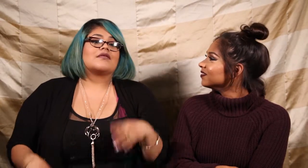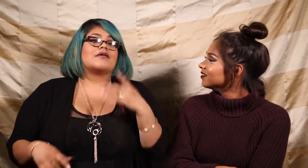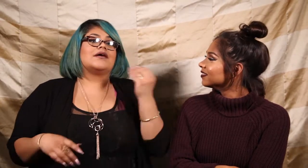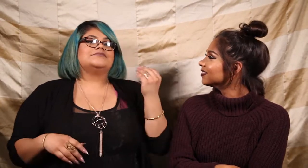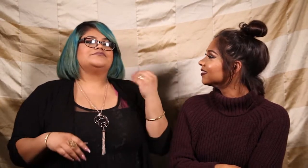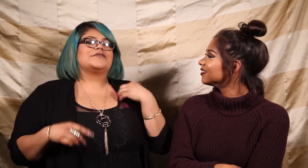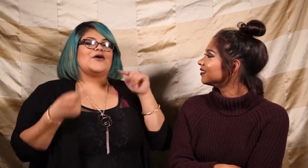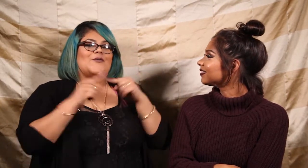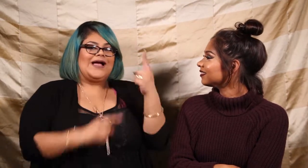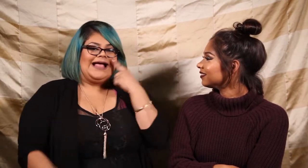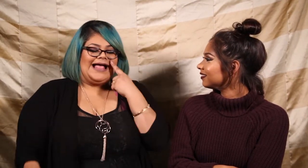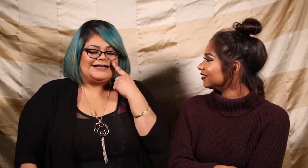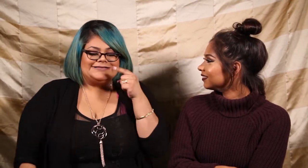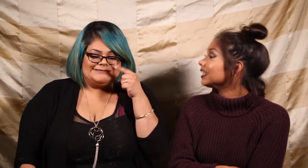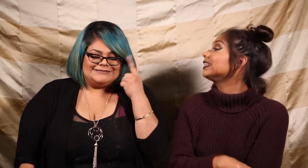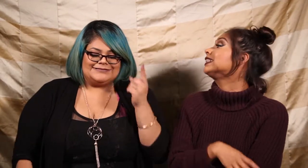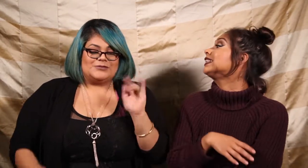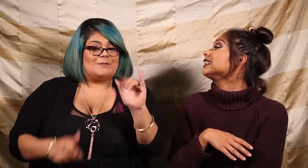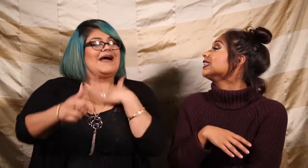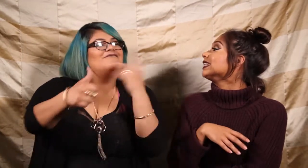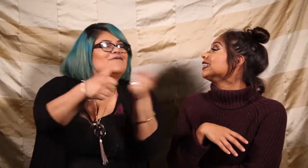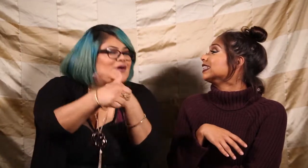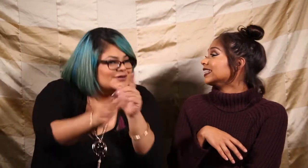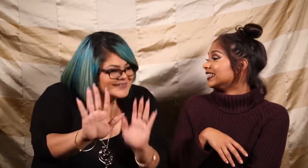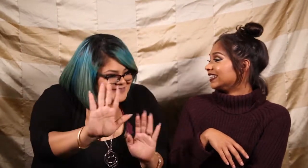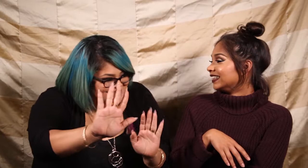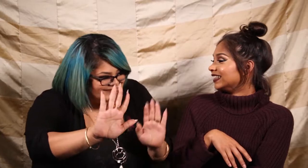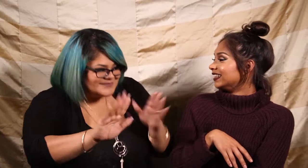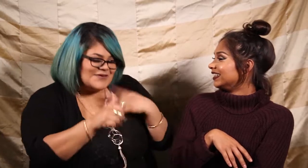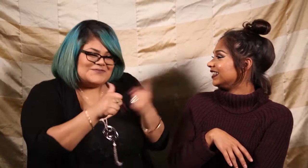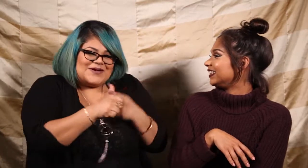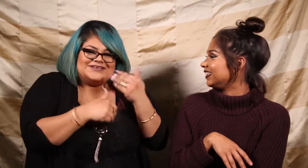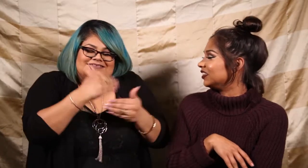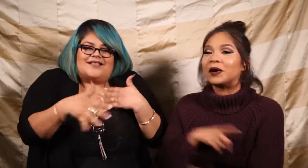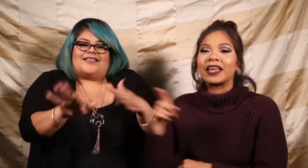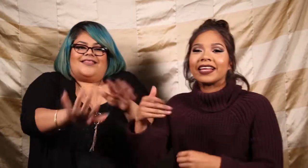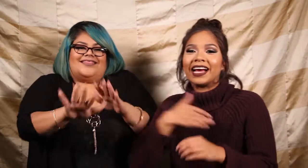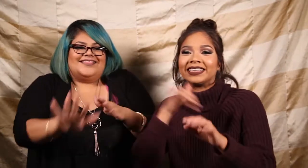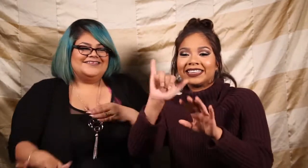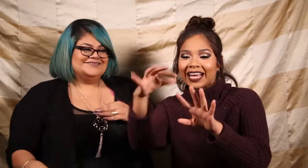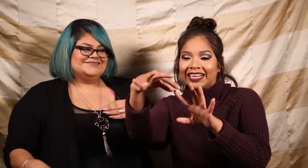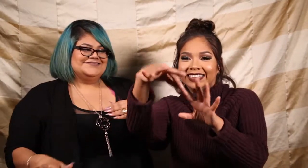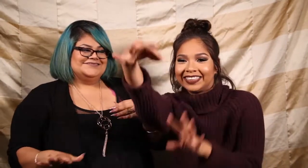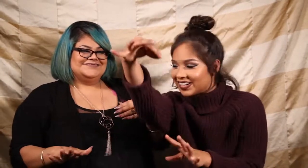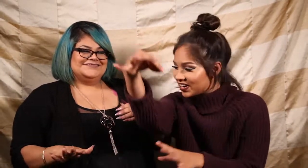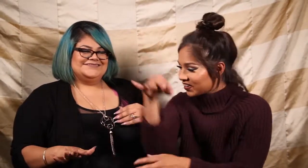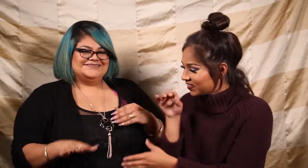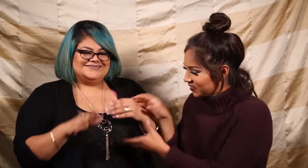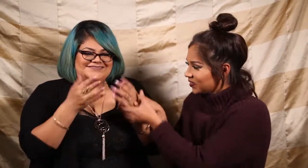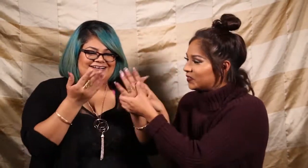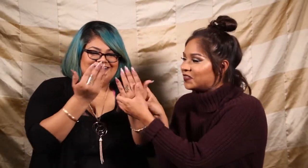i hurt someone's eye by mascara..that was my first time i was clumsy.. she has sharp nail!